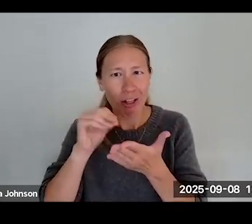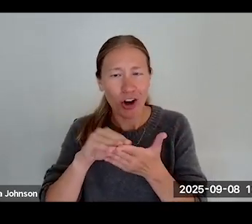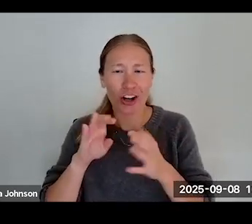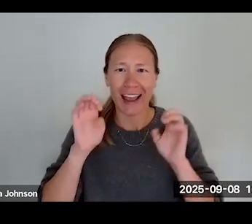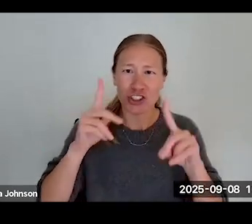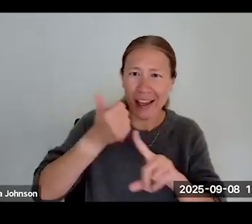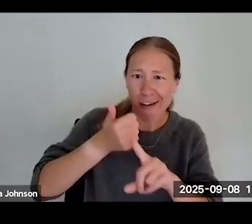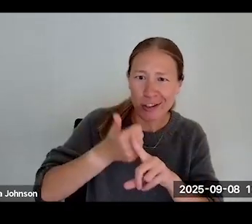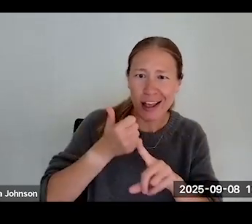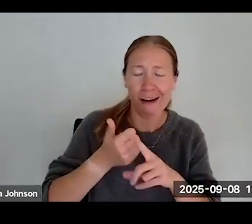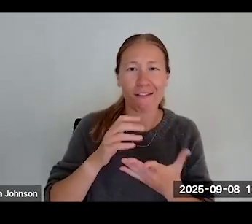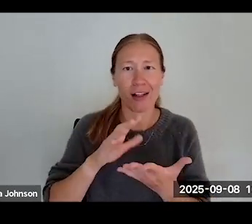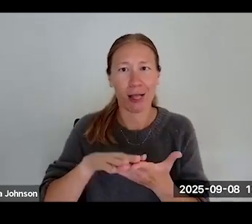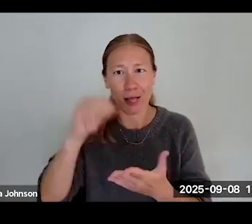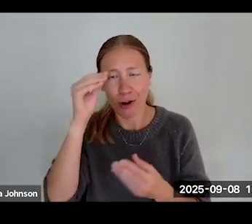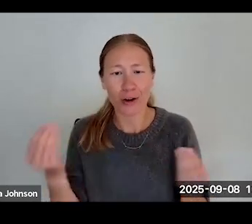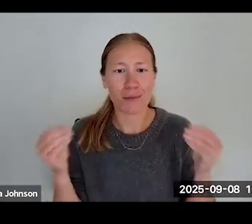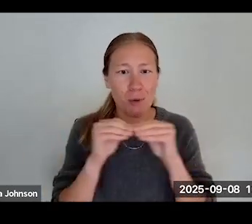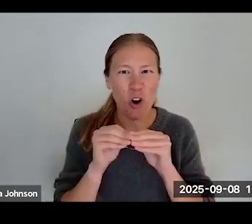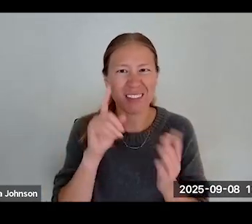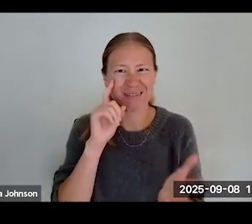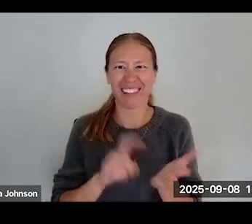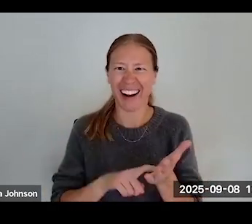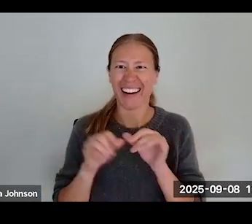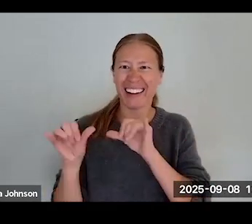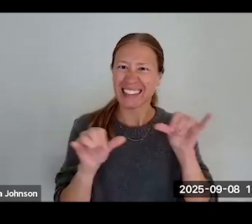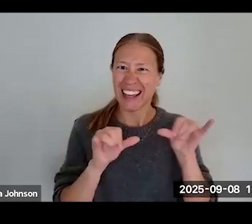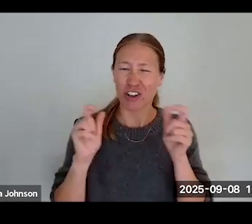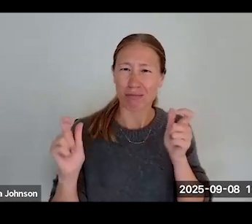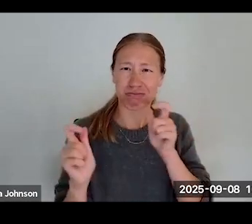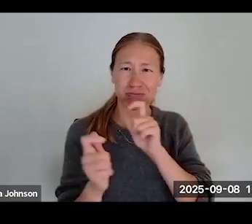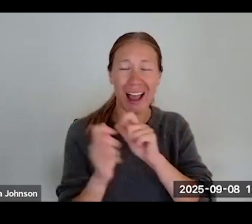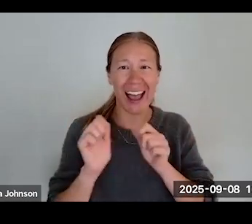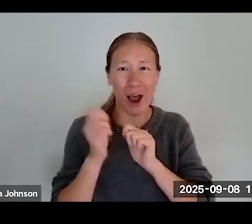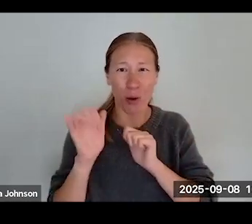As we noted, the standards are evolving. How those get applied to technology evolve over time.